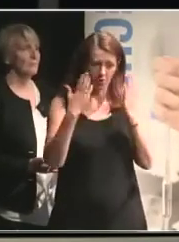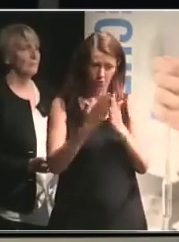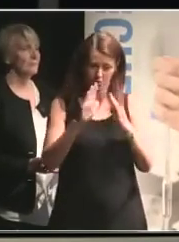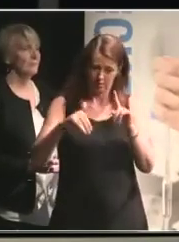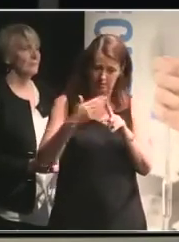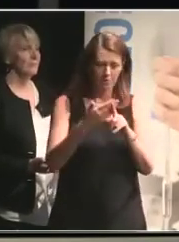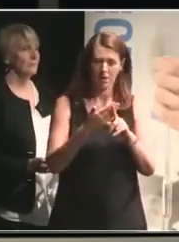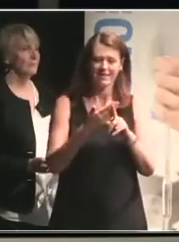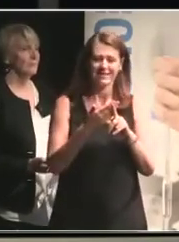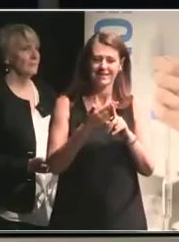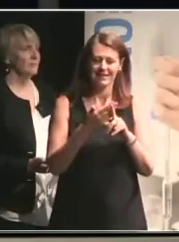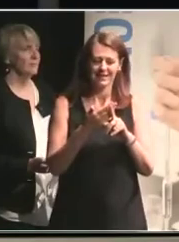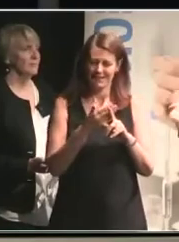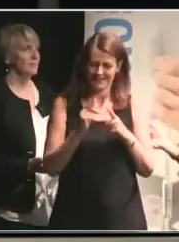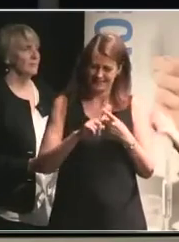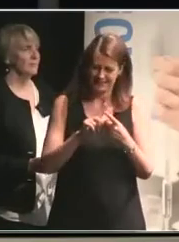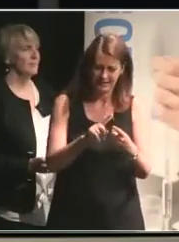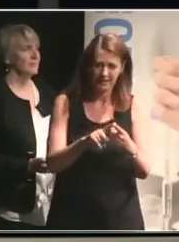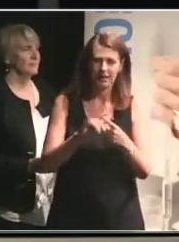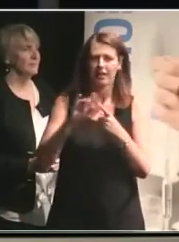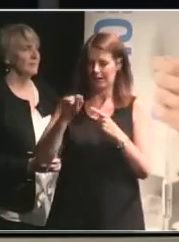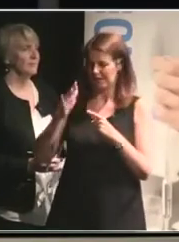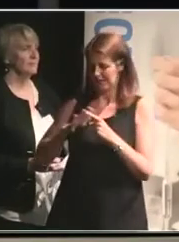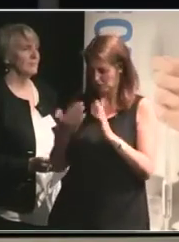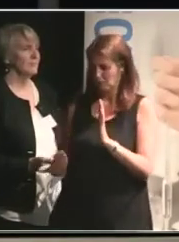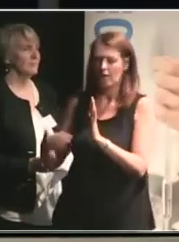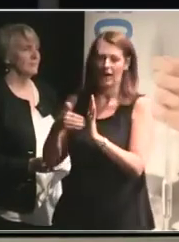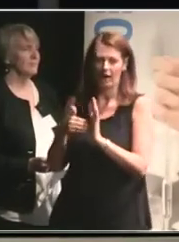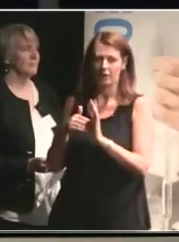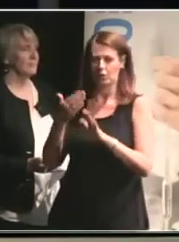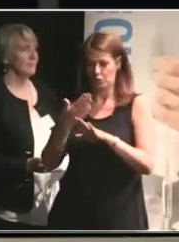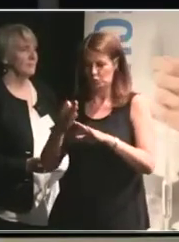go no further in this game unless they start adding new pieces to the puzzle.